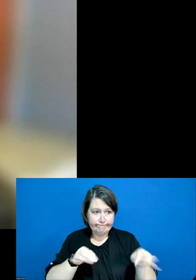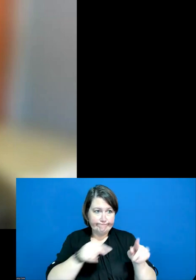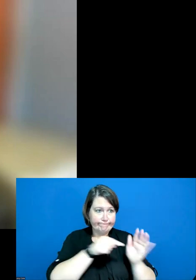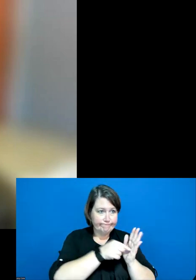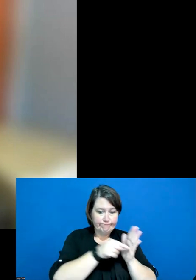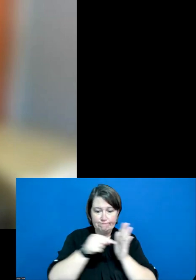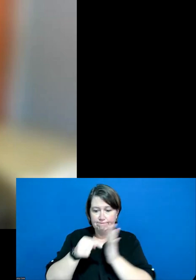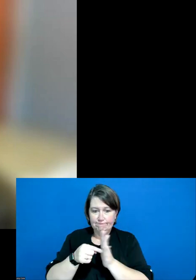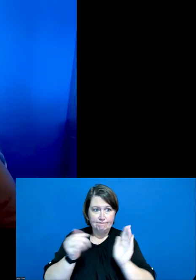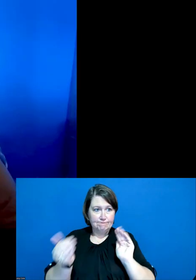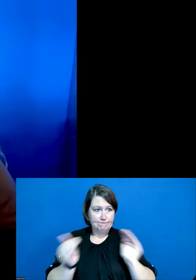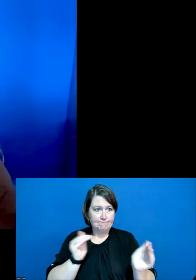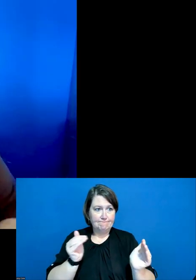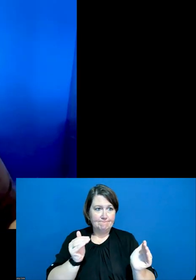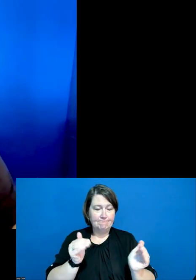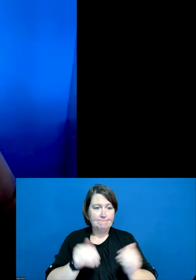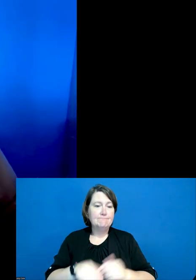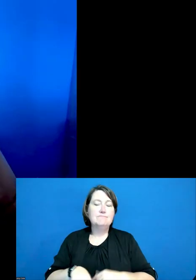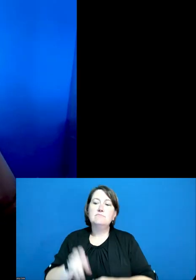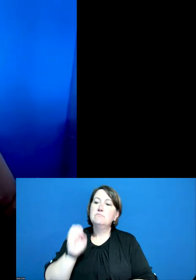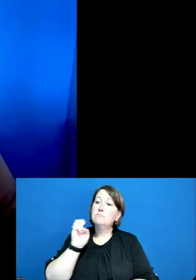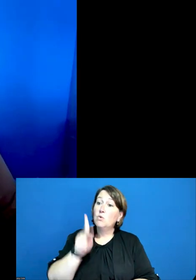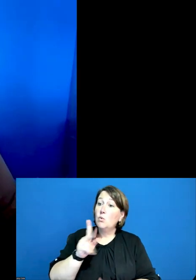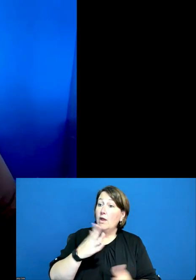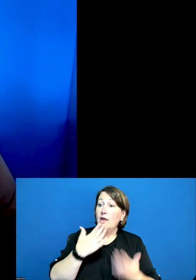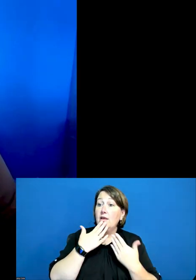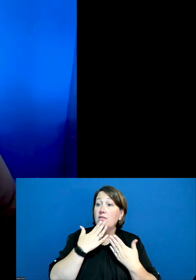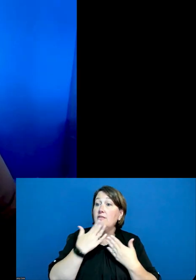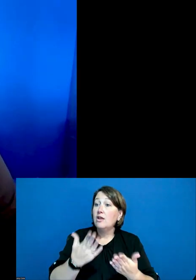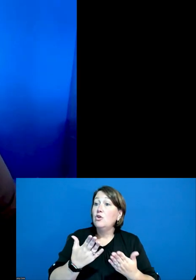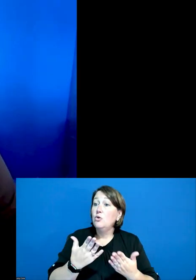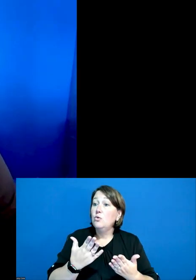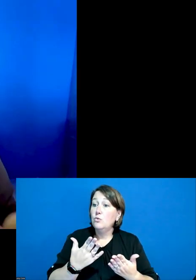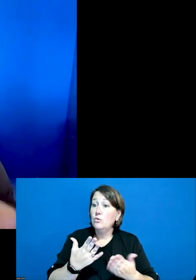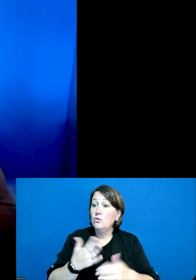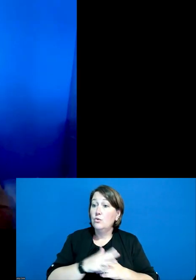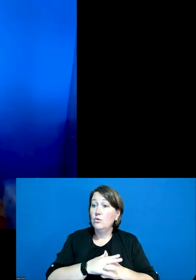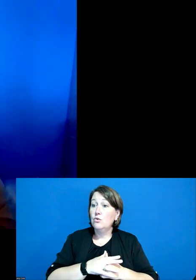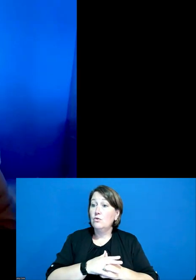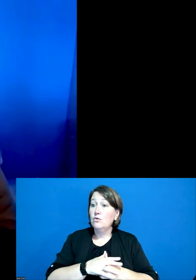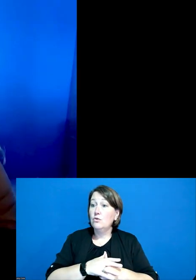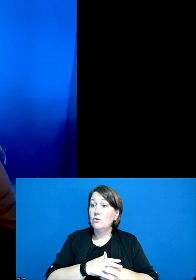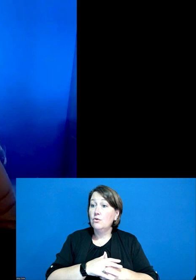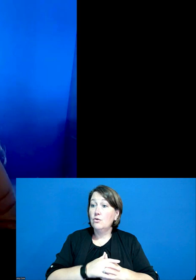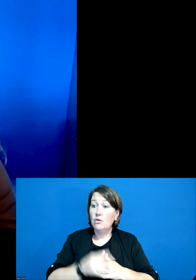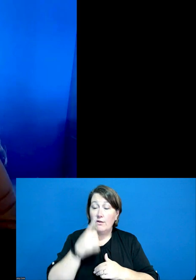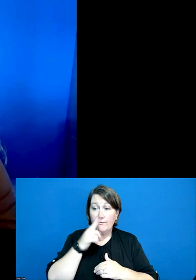Okay. Thank you. Thank you for your perspective as a hard